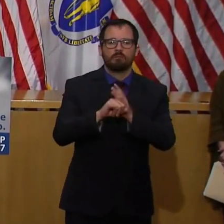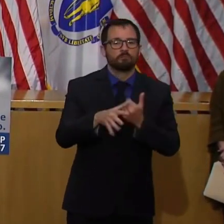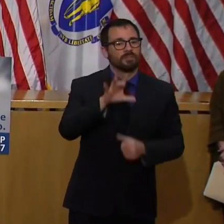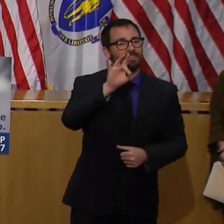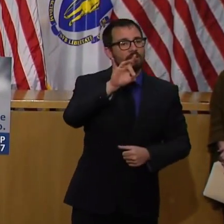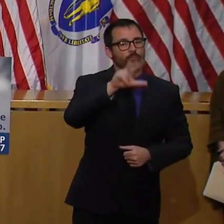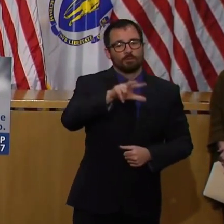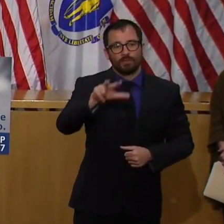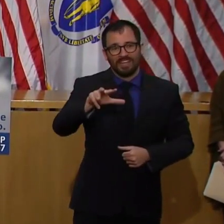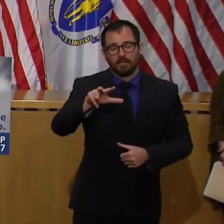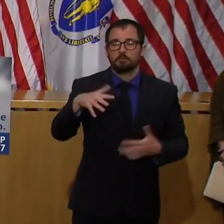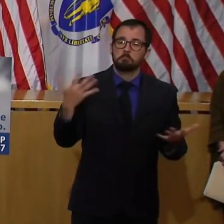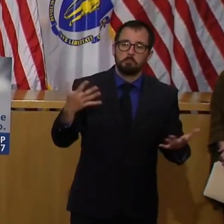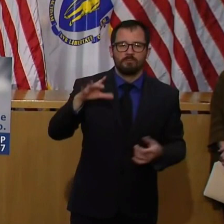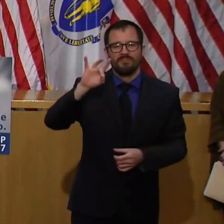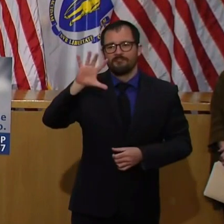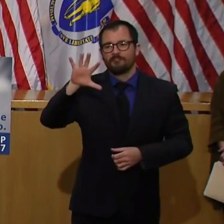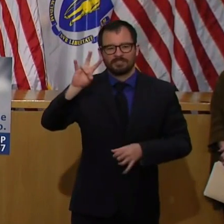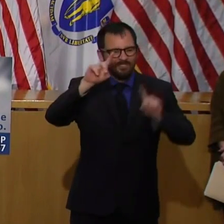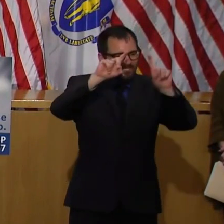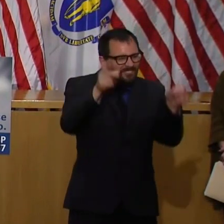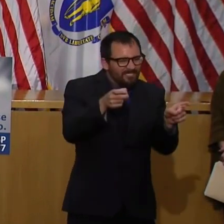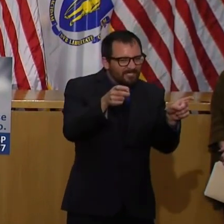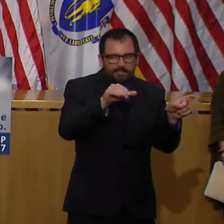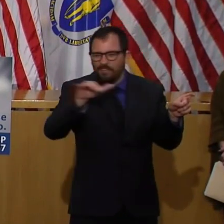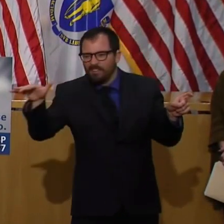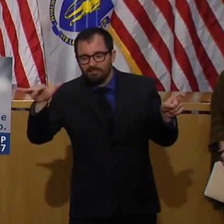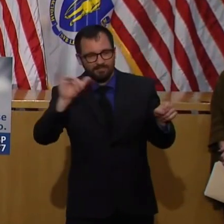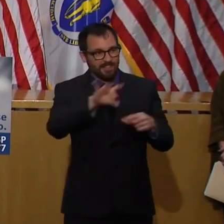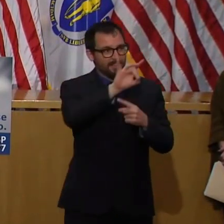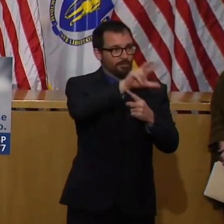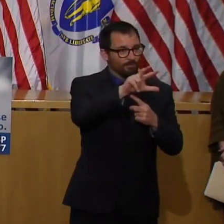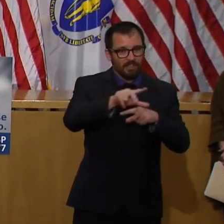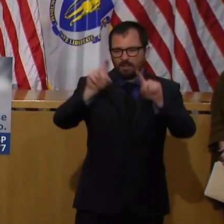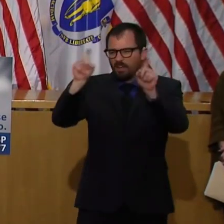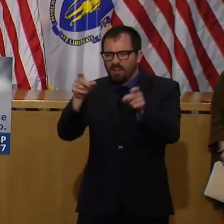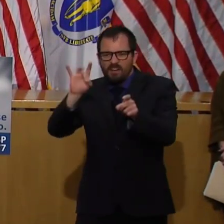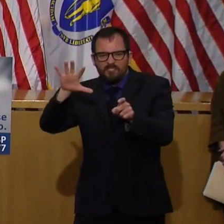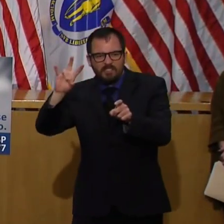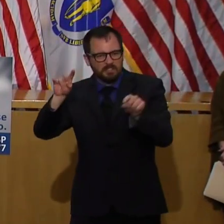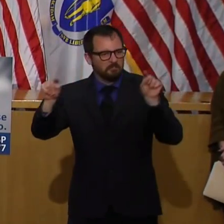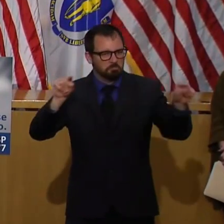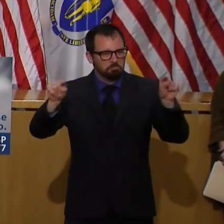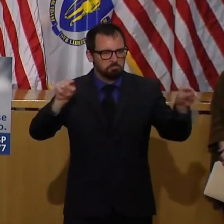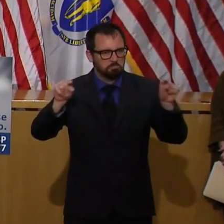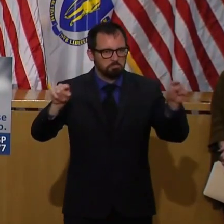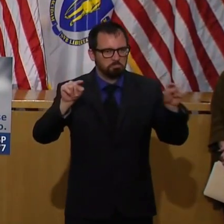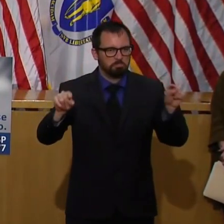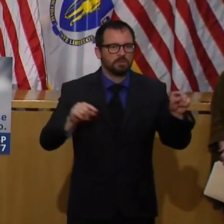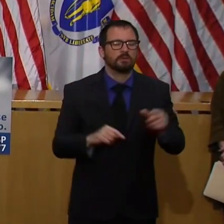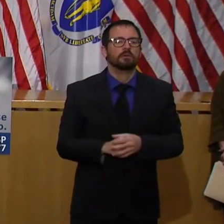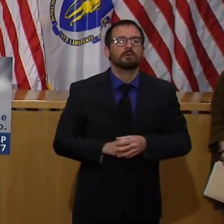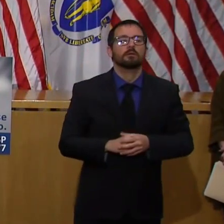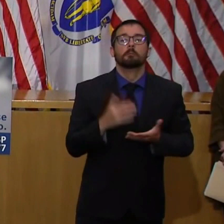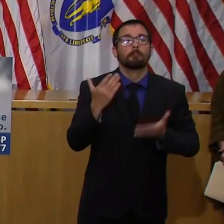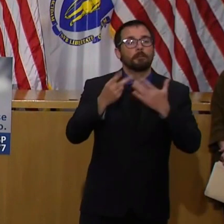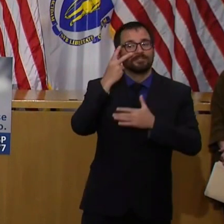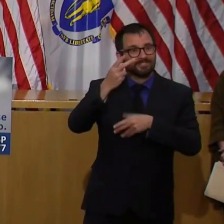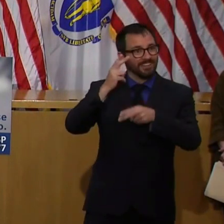OR AN 857 NUMBER AND YOUR PHONE WILL SAY THE CALL IS FROM MA COVID TEAM. THIS IS VERY IMPORTANT.